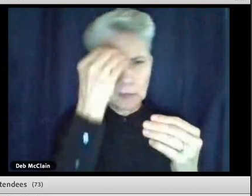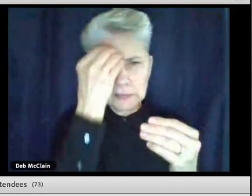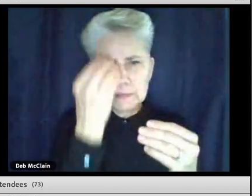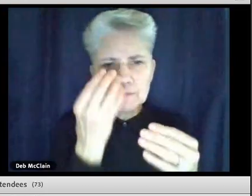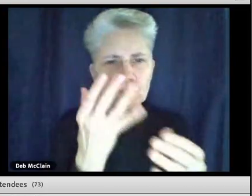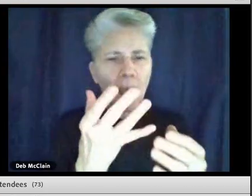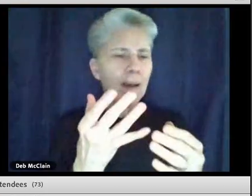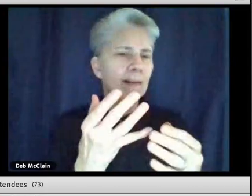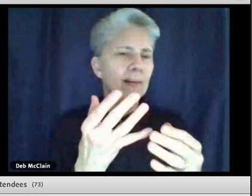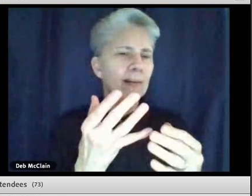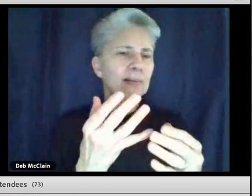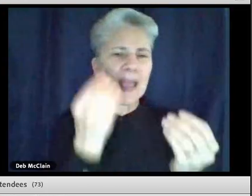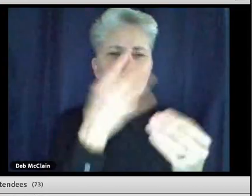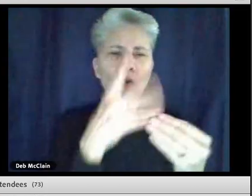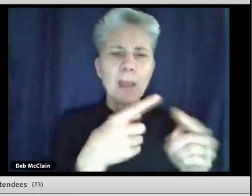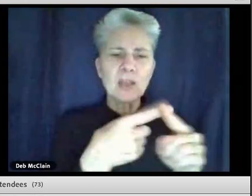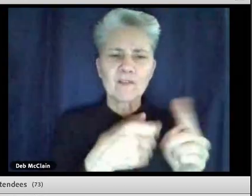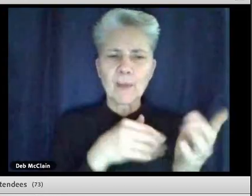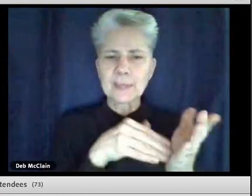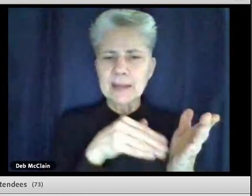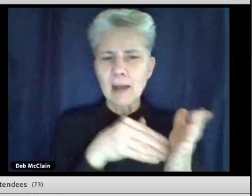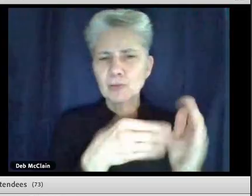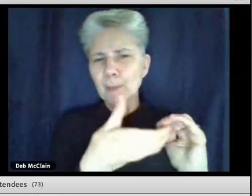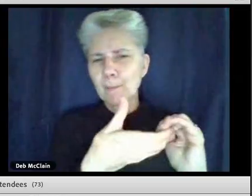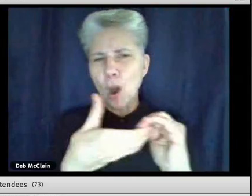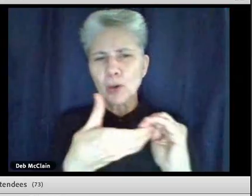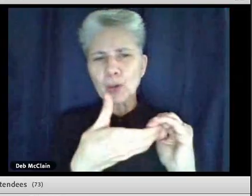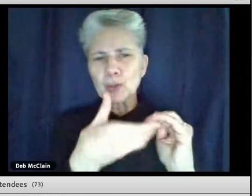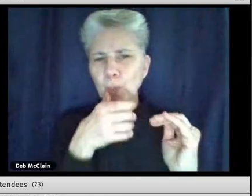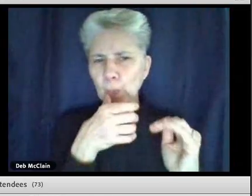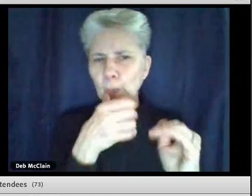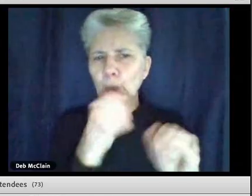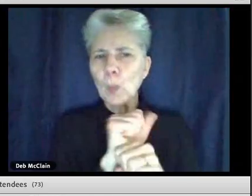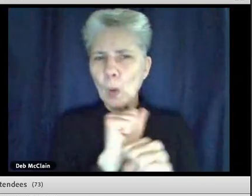information for doctors and partners so some fantastic information